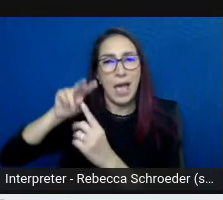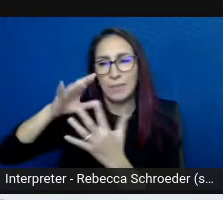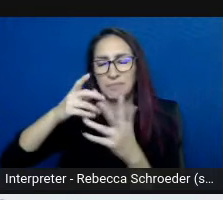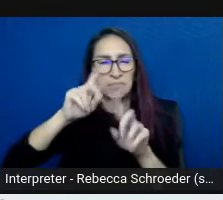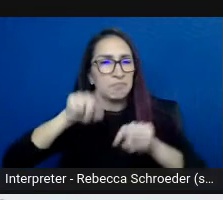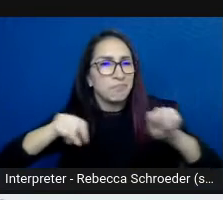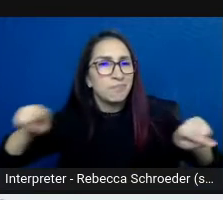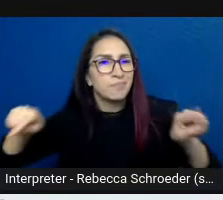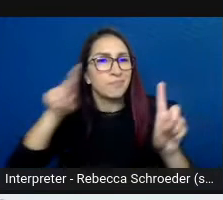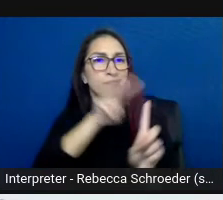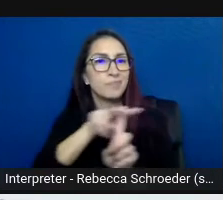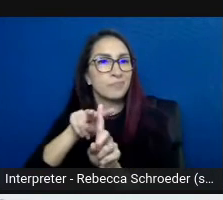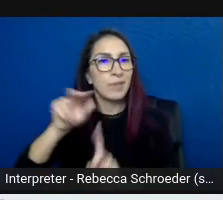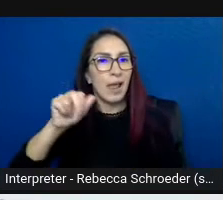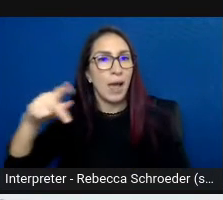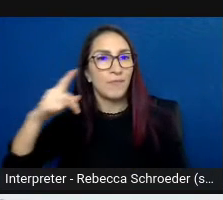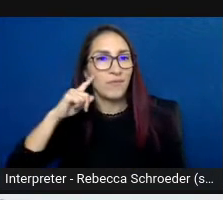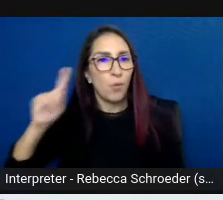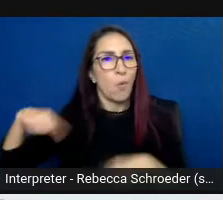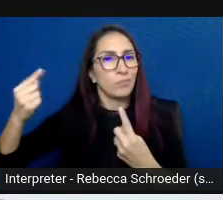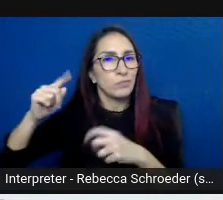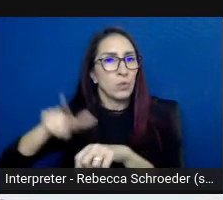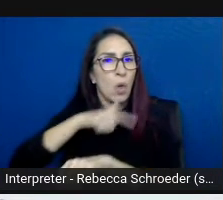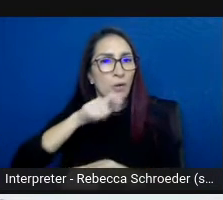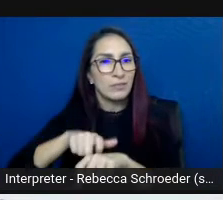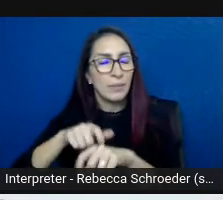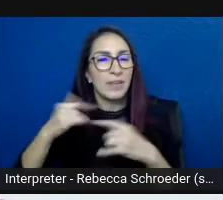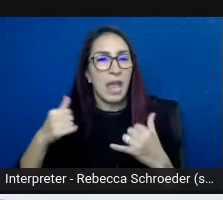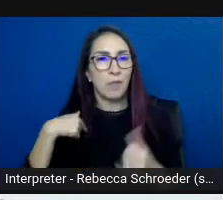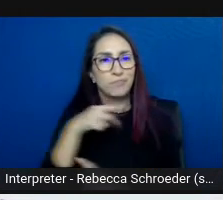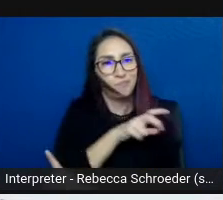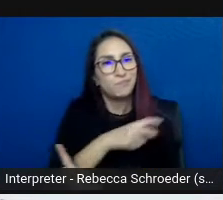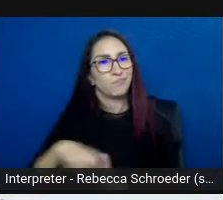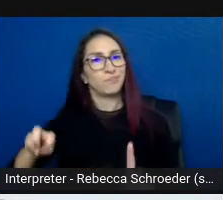and now I prefer to provide accessibility training.